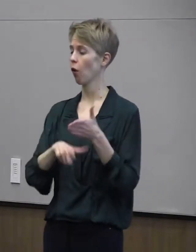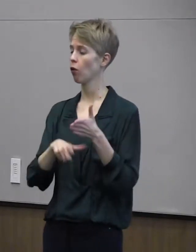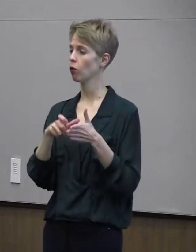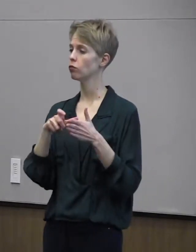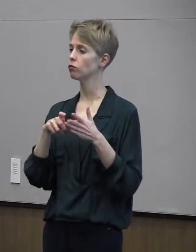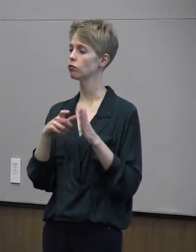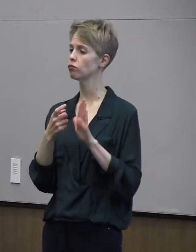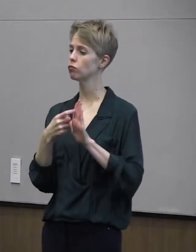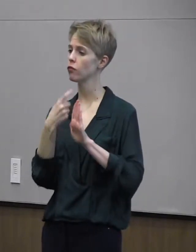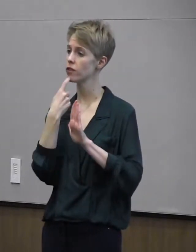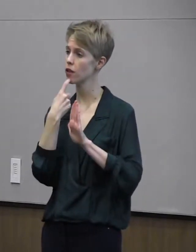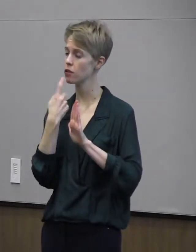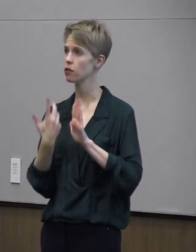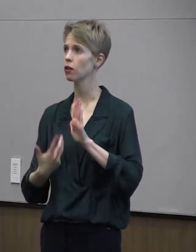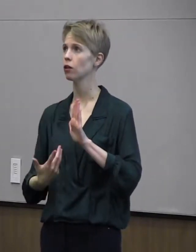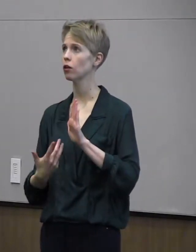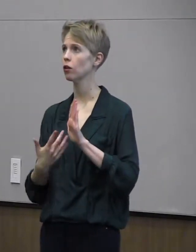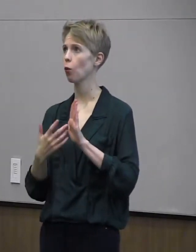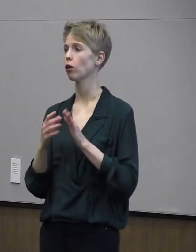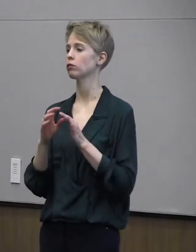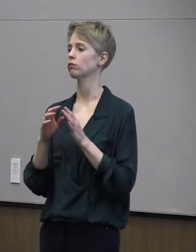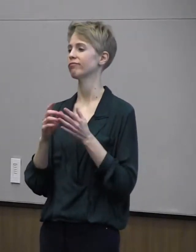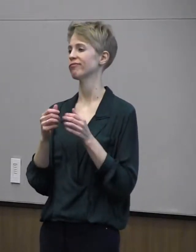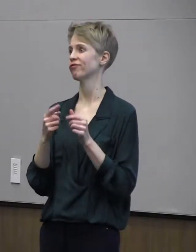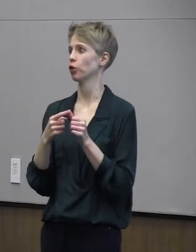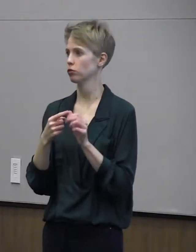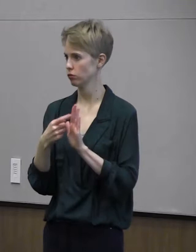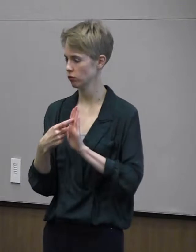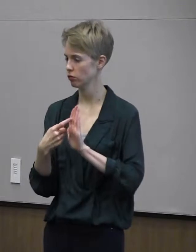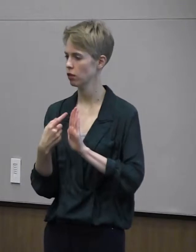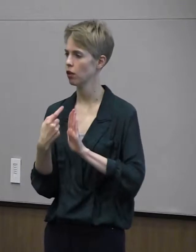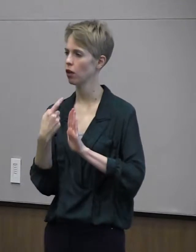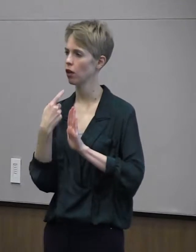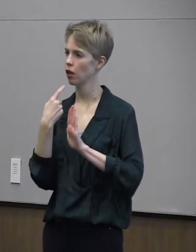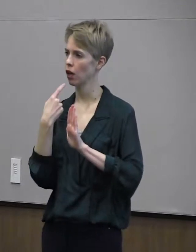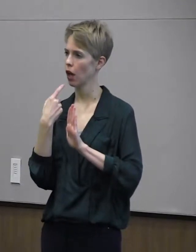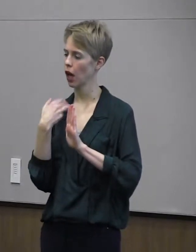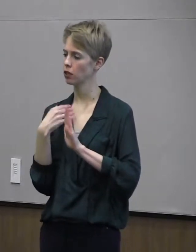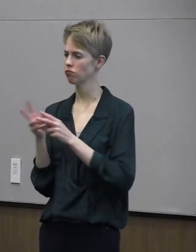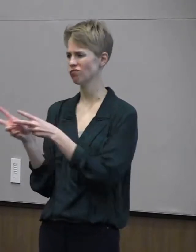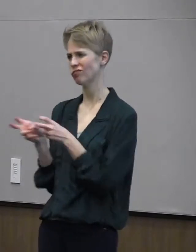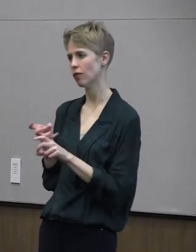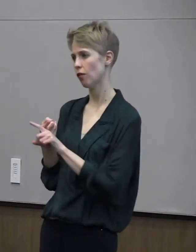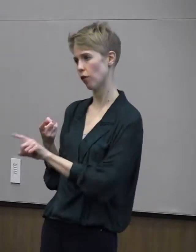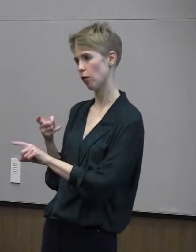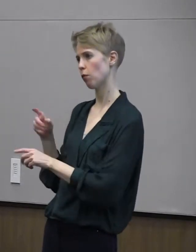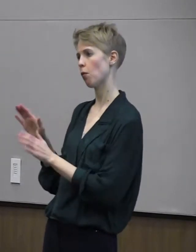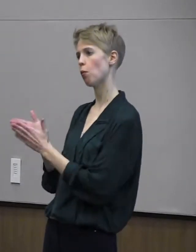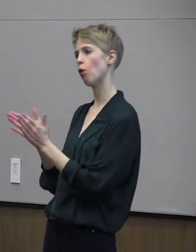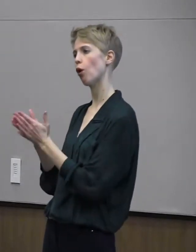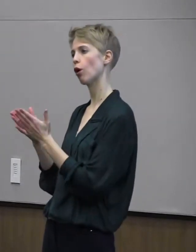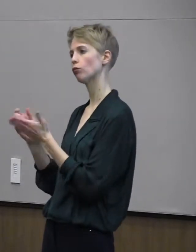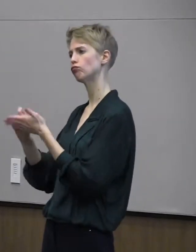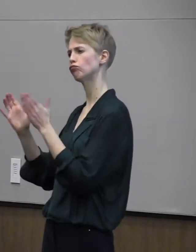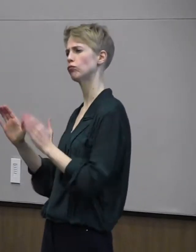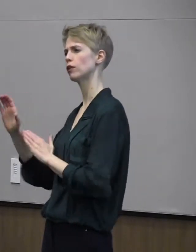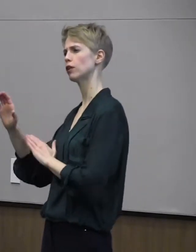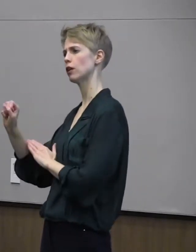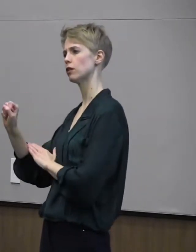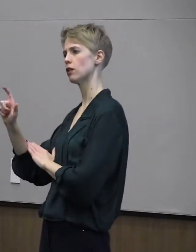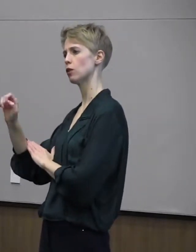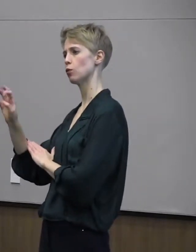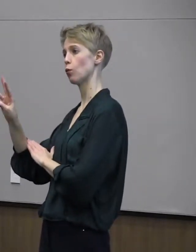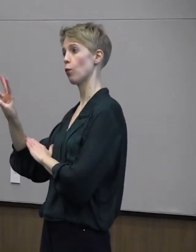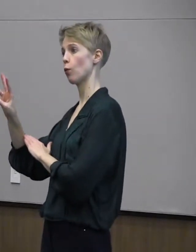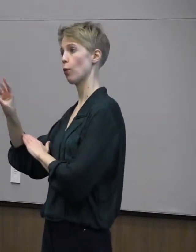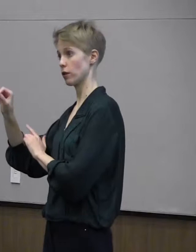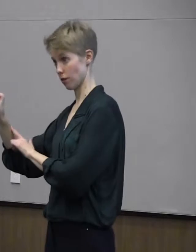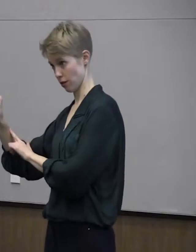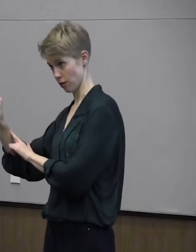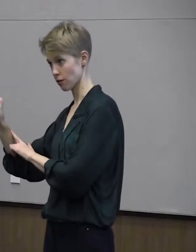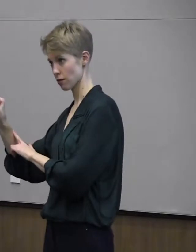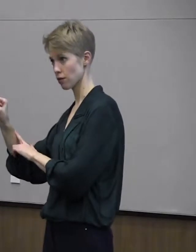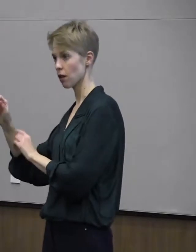reading or write or including us excerpt from CS Lewis's "The four loves" which was